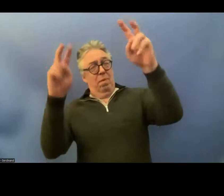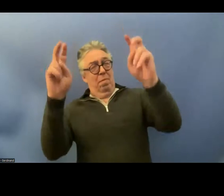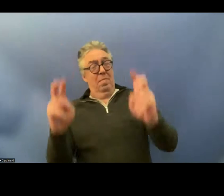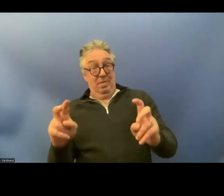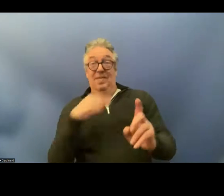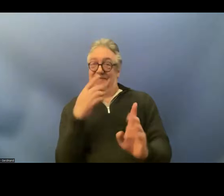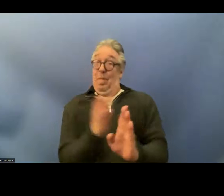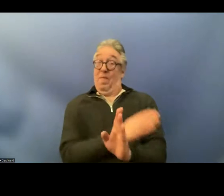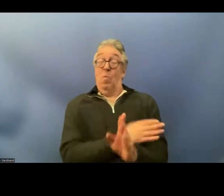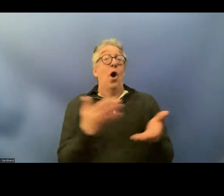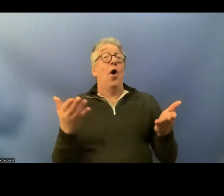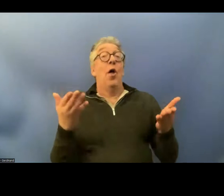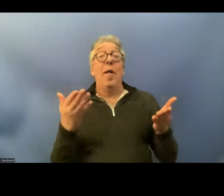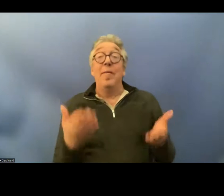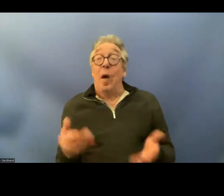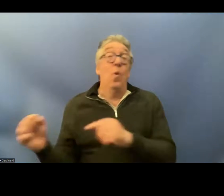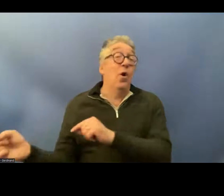Now, those discussions, those advocacy strategies